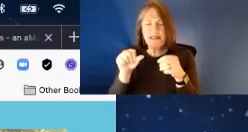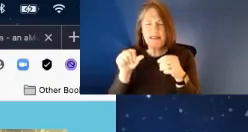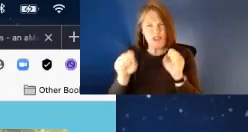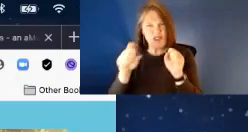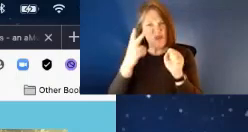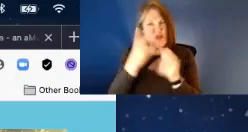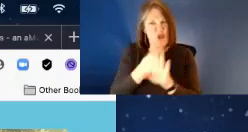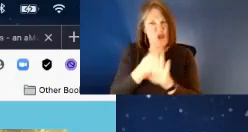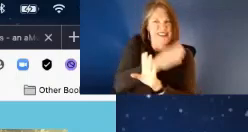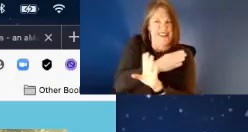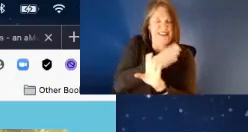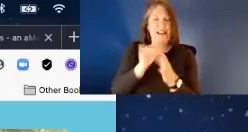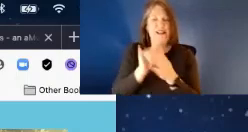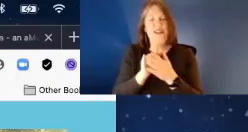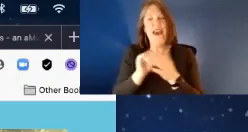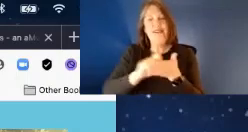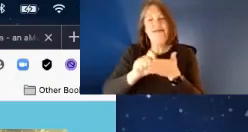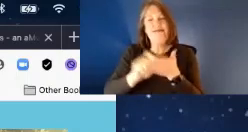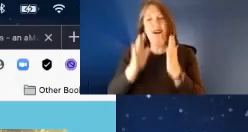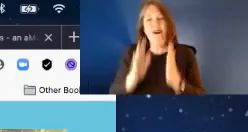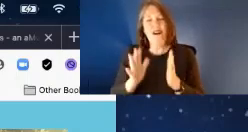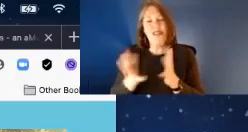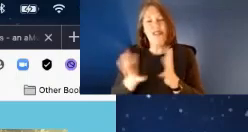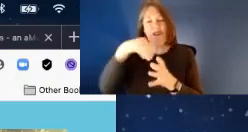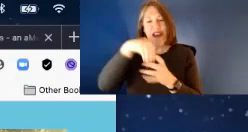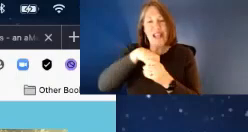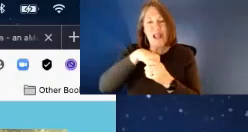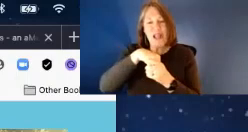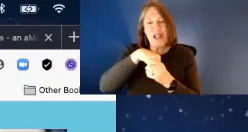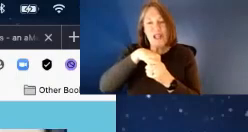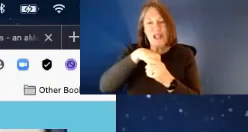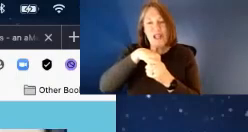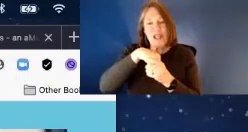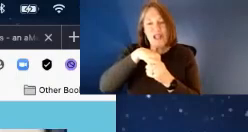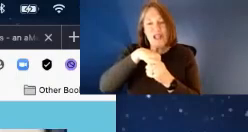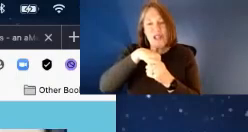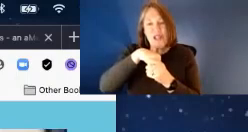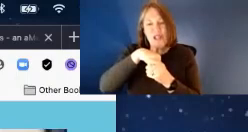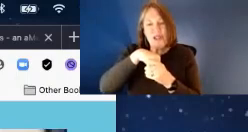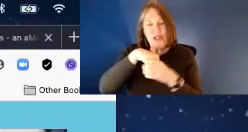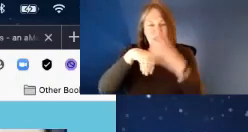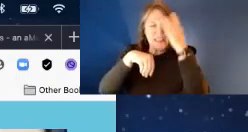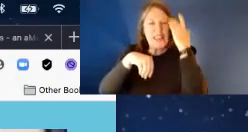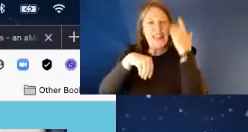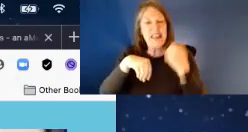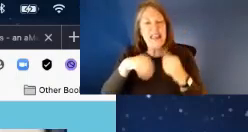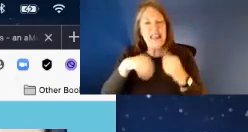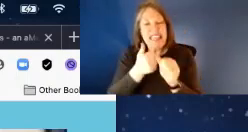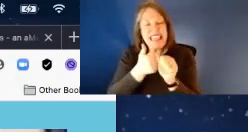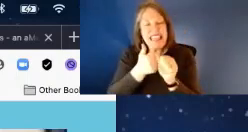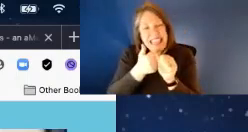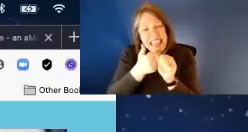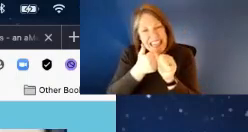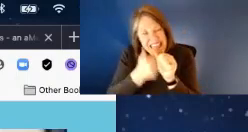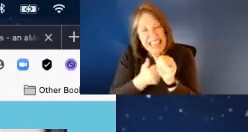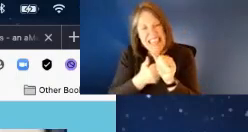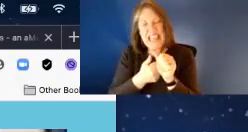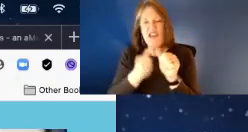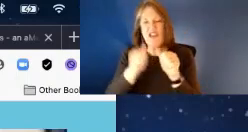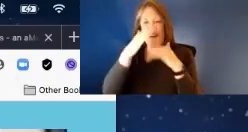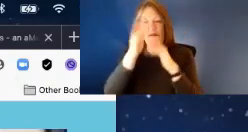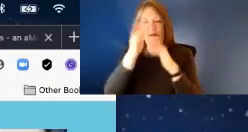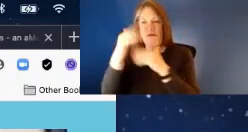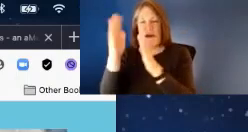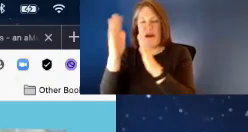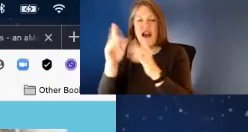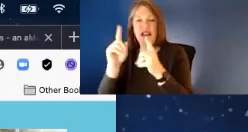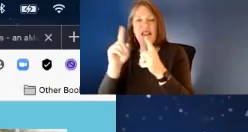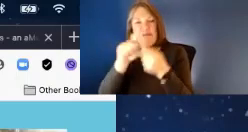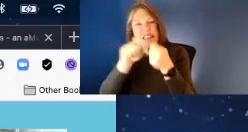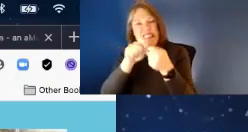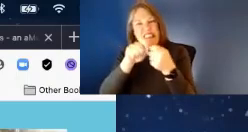there were narration and each of the boxes 06:42:47 specific to the content of each of